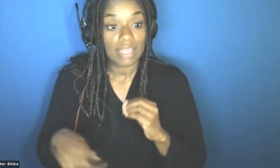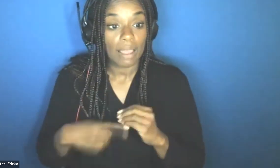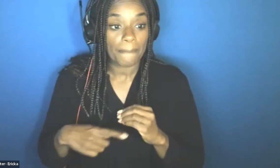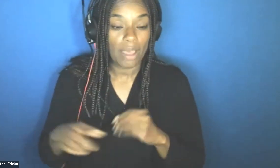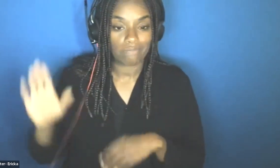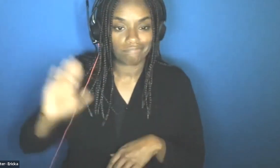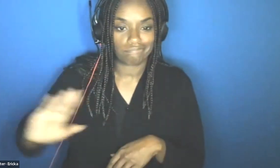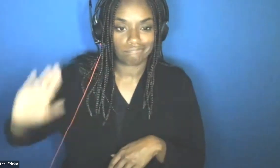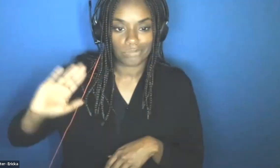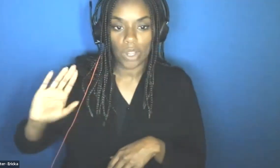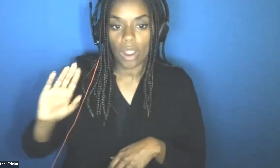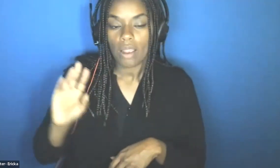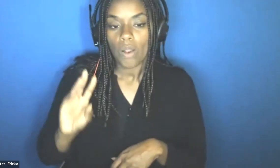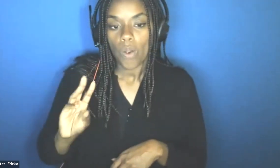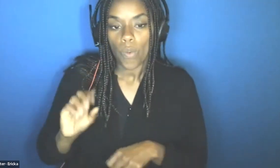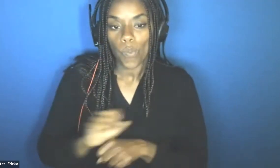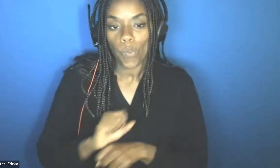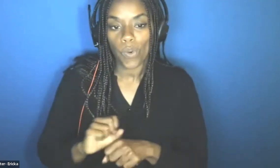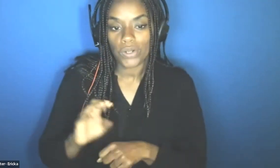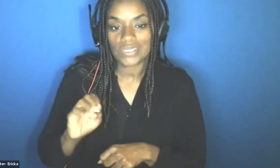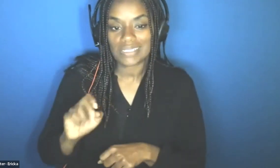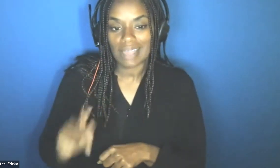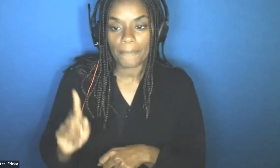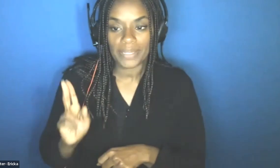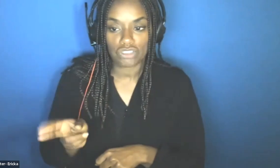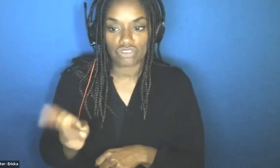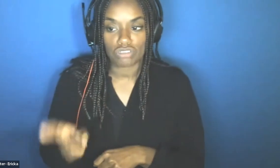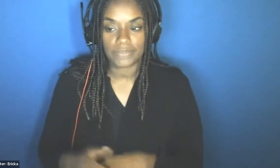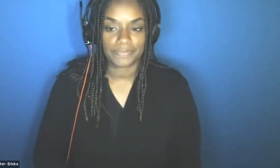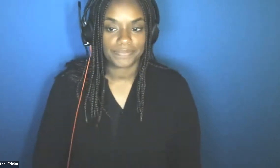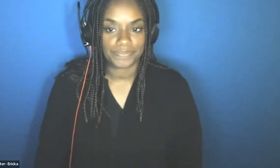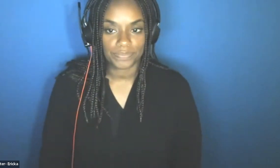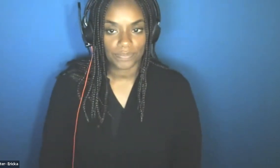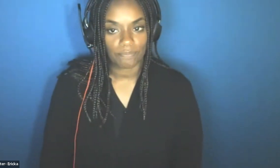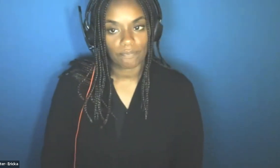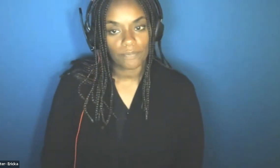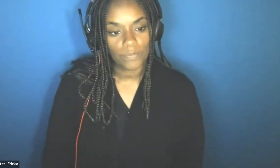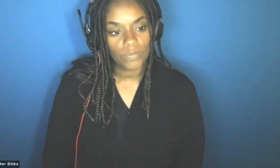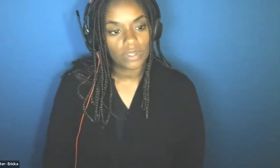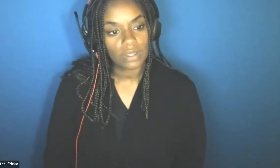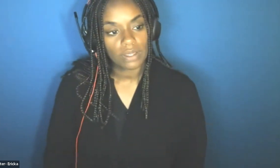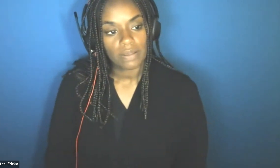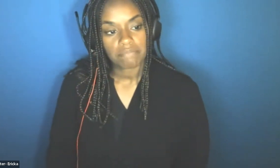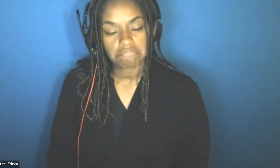The genetic information non-discrimination Act.